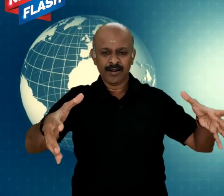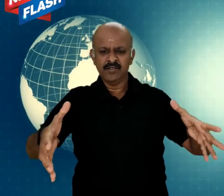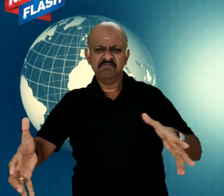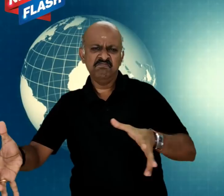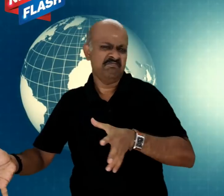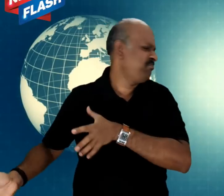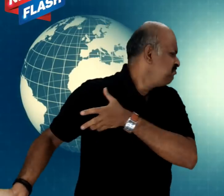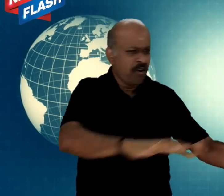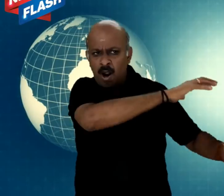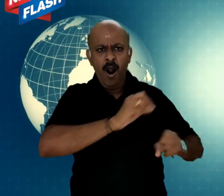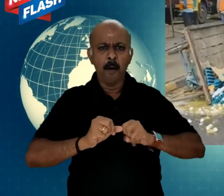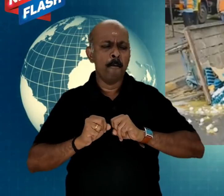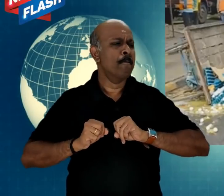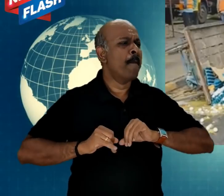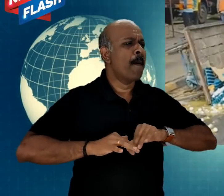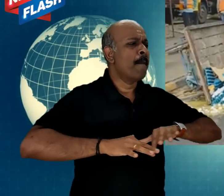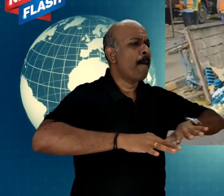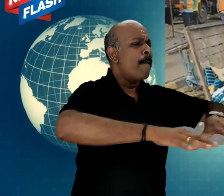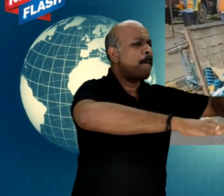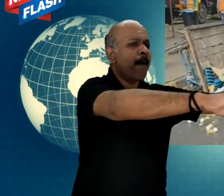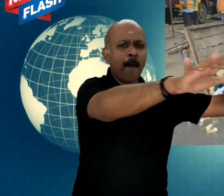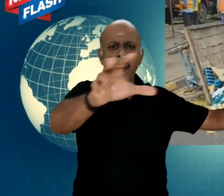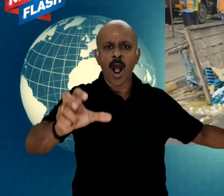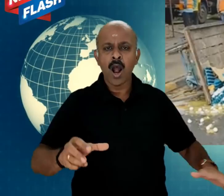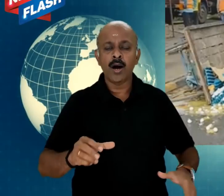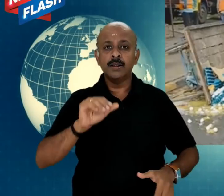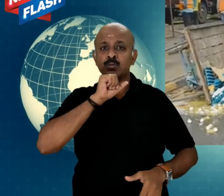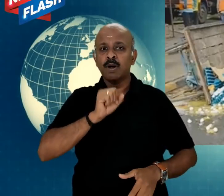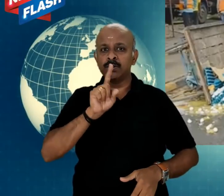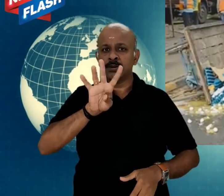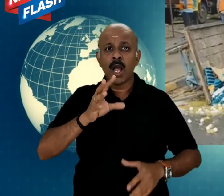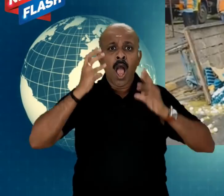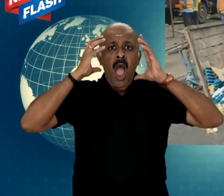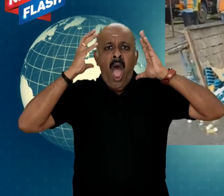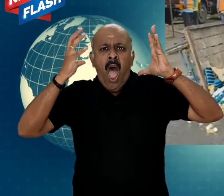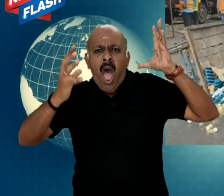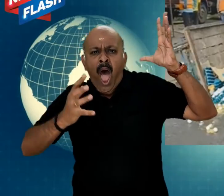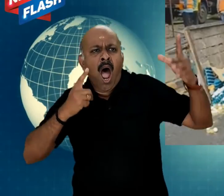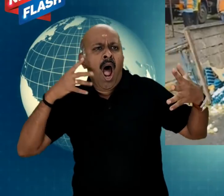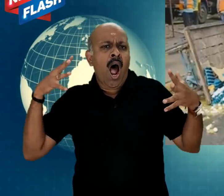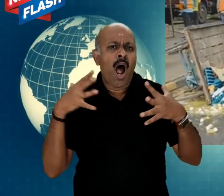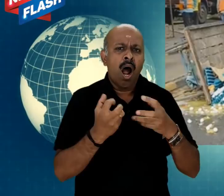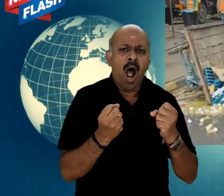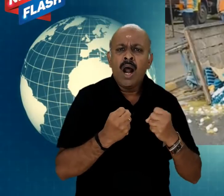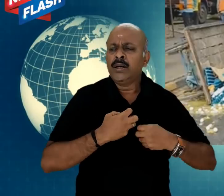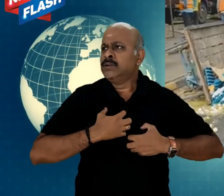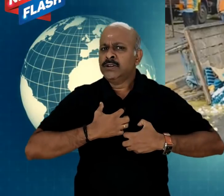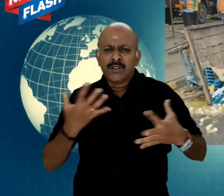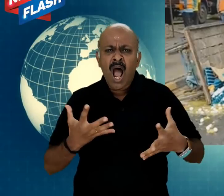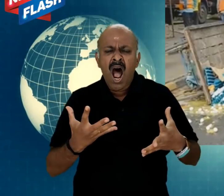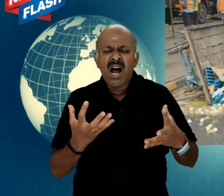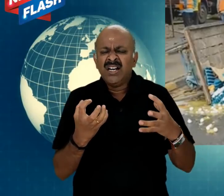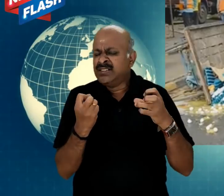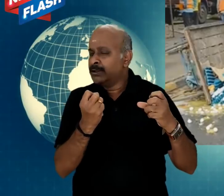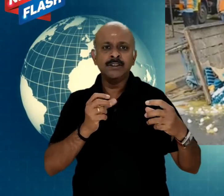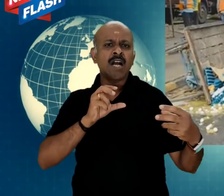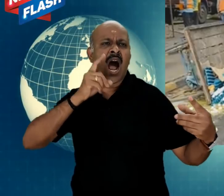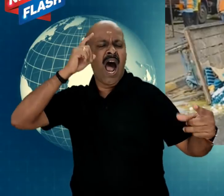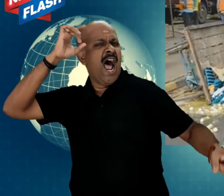rudely overturns the egg cart and most of the eggs were broken down made the road a little bit dirty